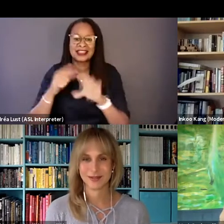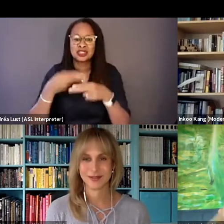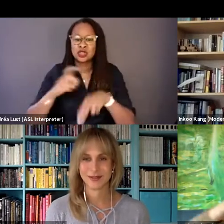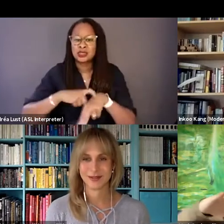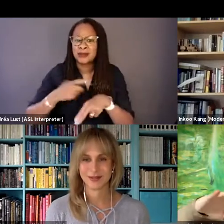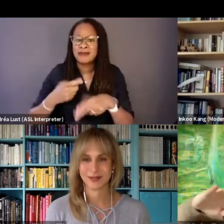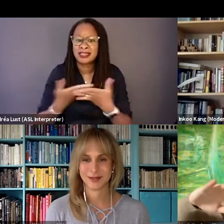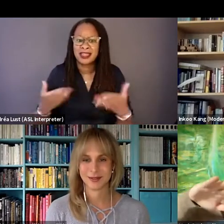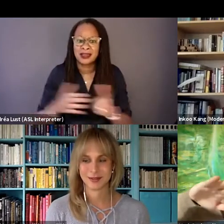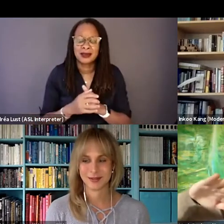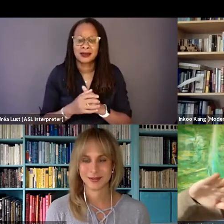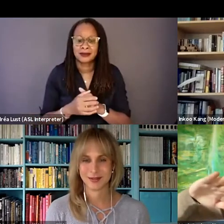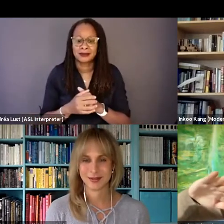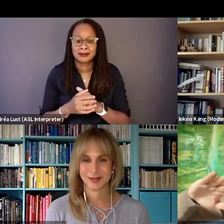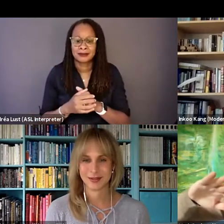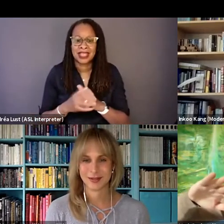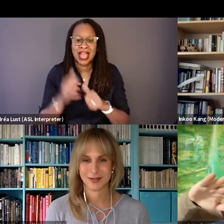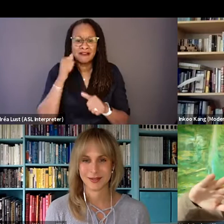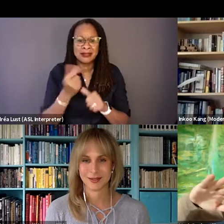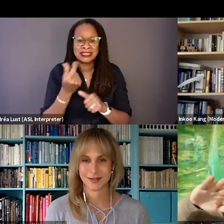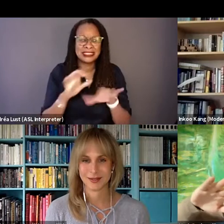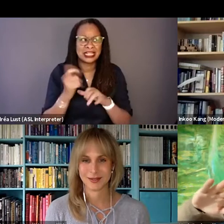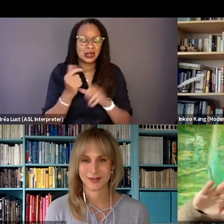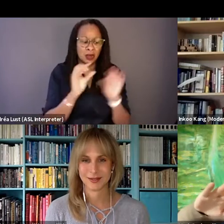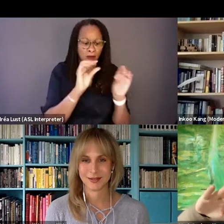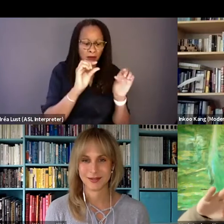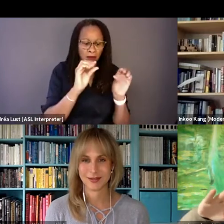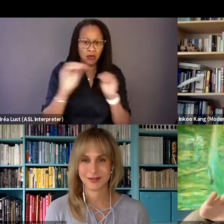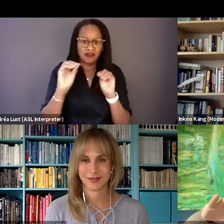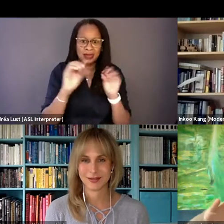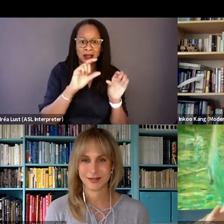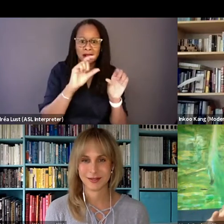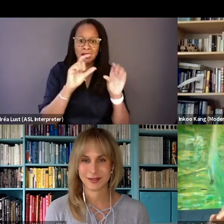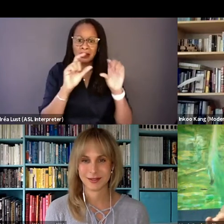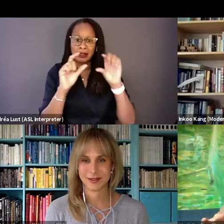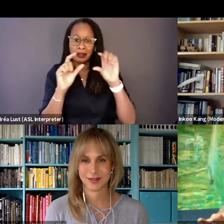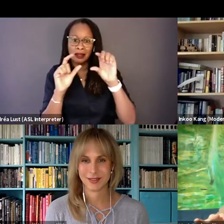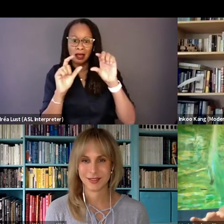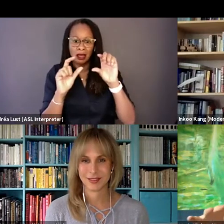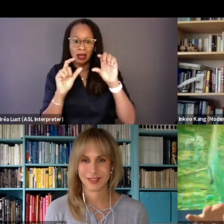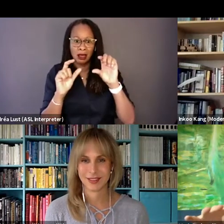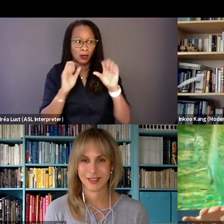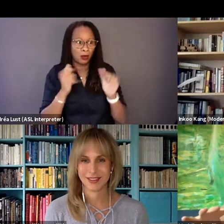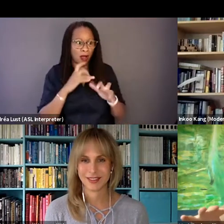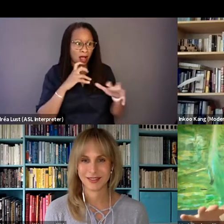And I remember, he did like a little movement, a slow automated movement or something at some point, and we were all just like, it was all of us in slow motion,